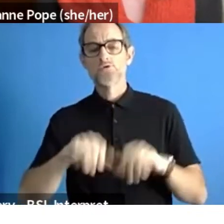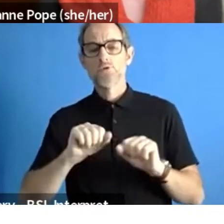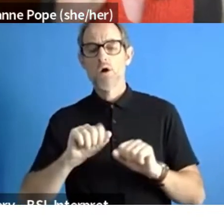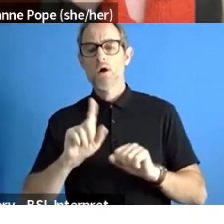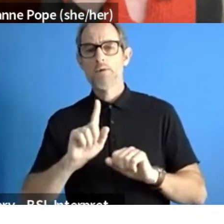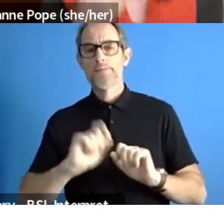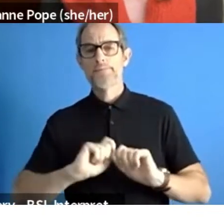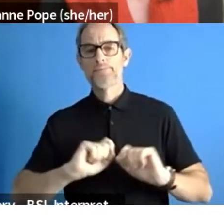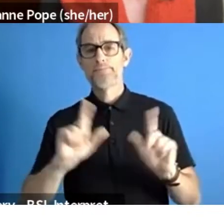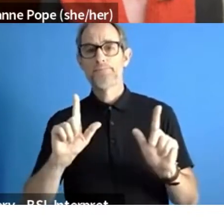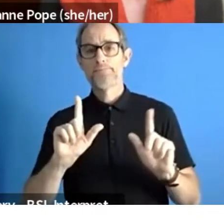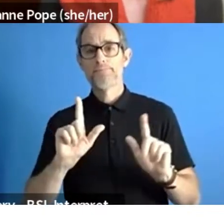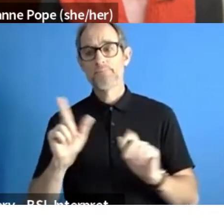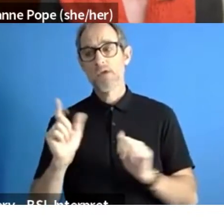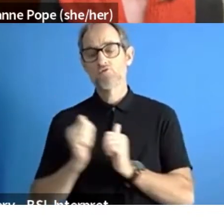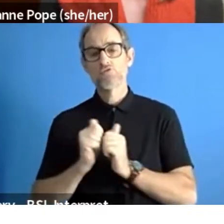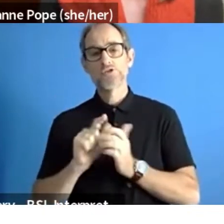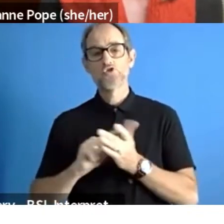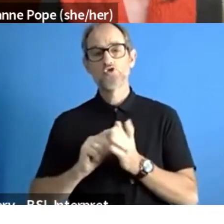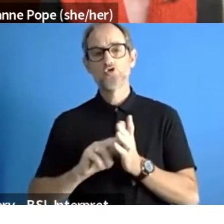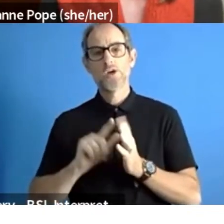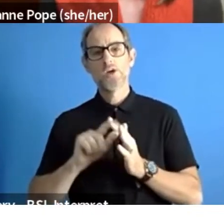As Jane said, this session is about the importance of